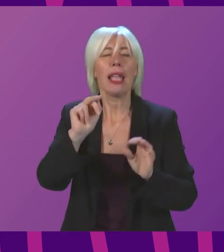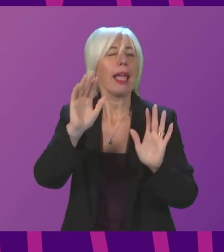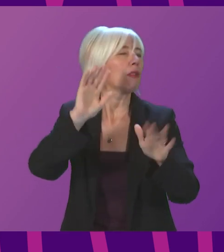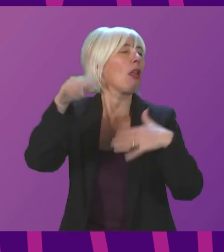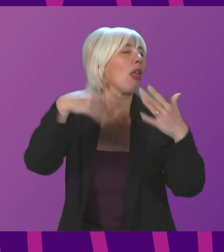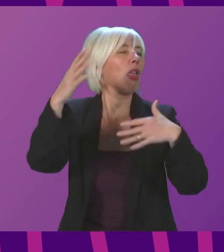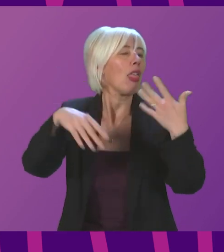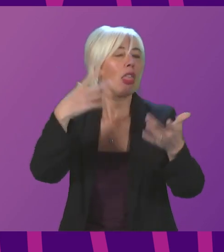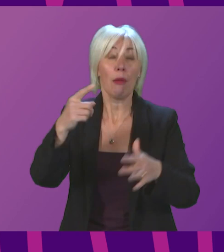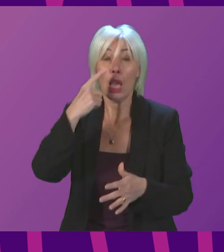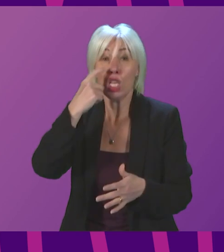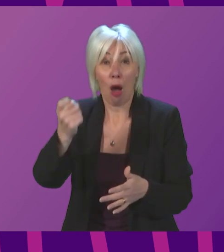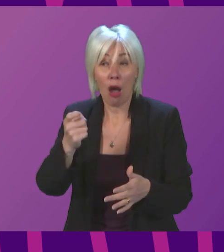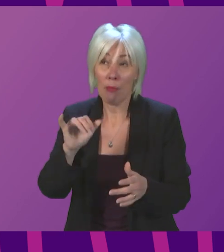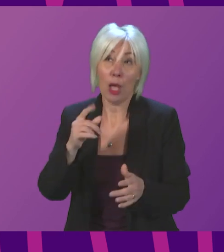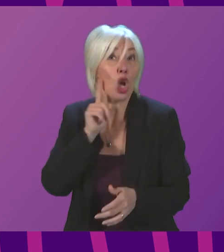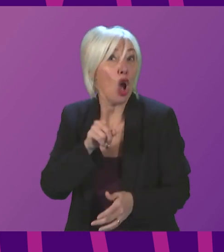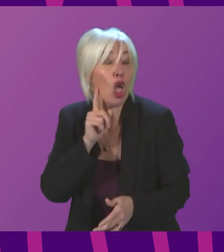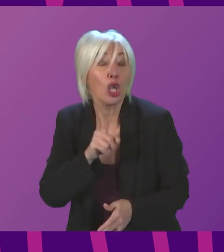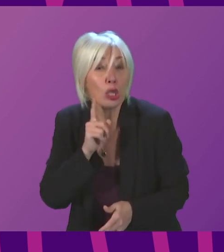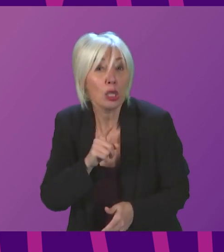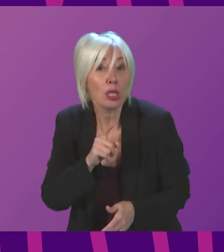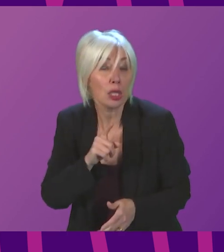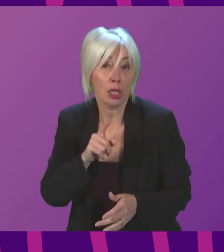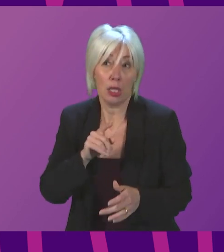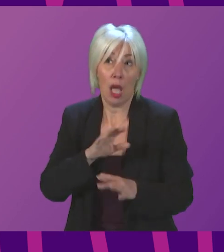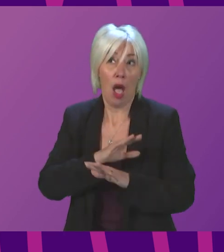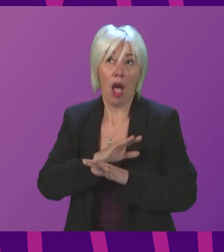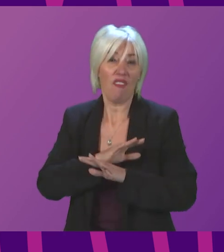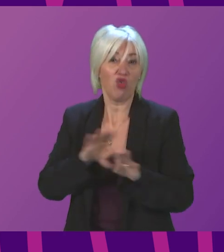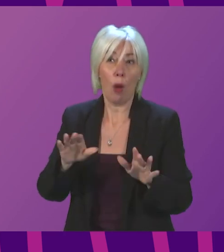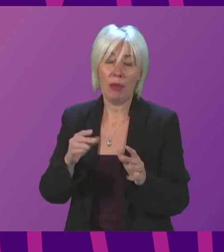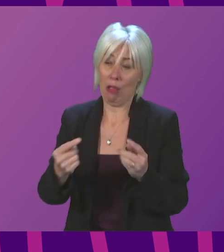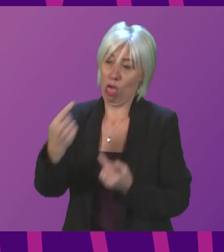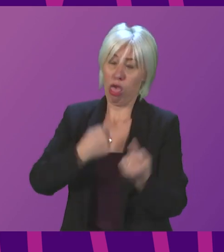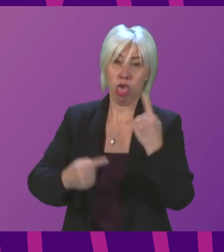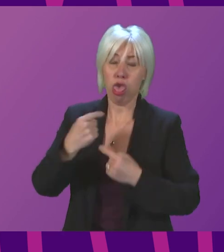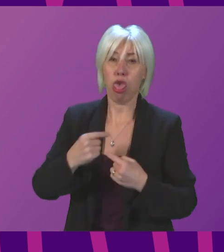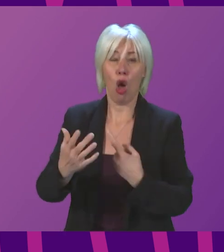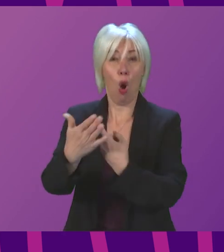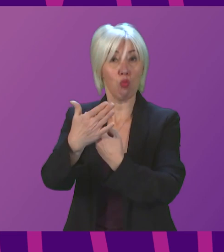people—sometimes girls in particular—are not subjected to harassment and pressure around